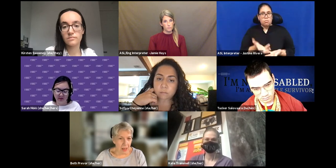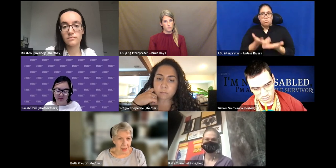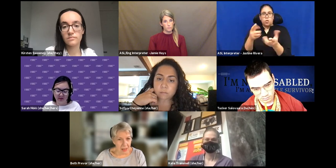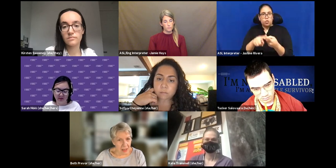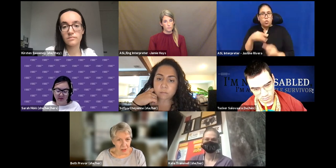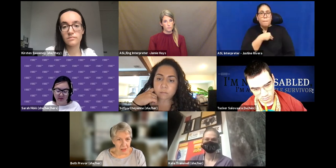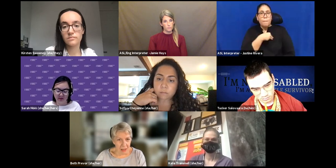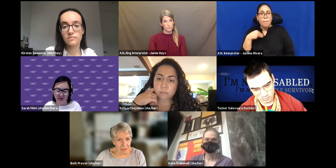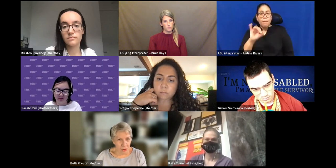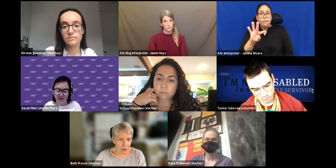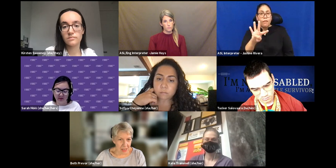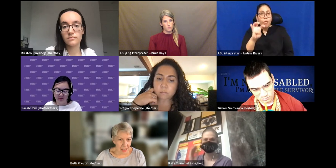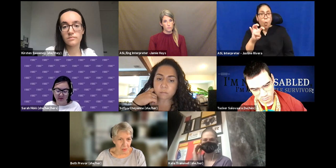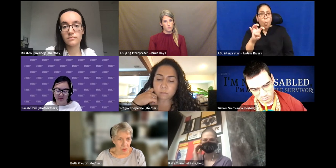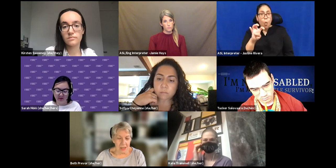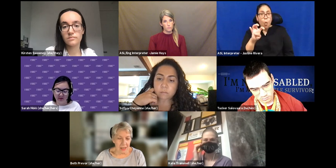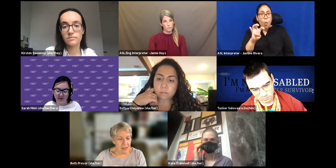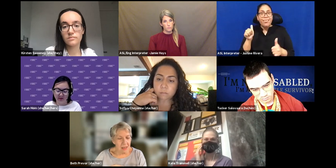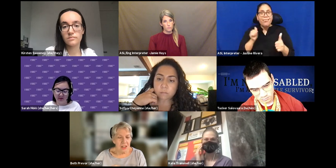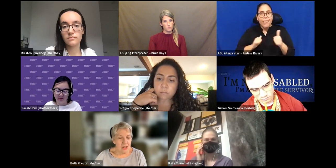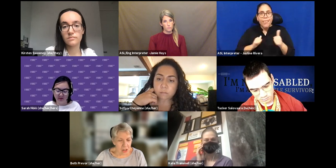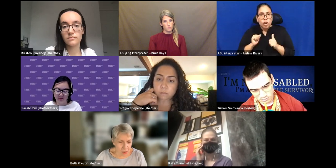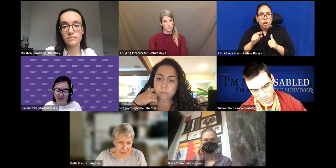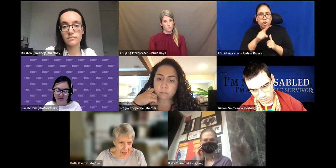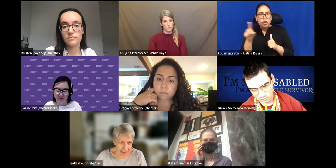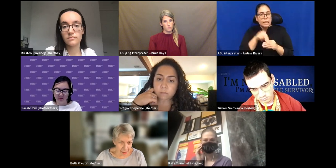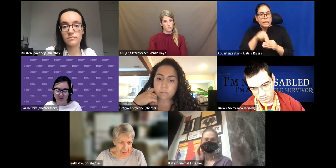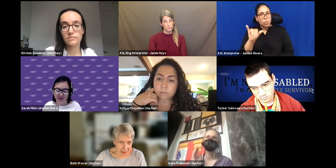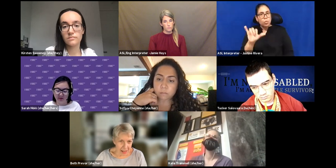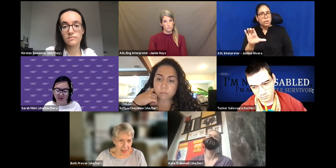plus theaters of New York City, which is so exciting to me, and